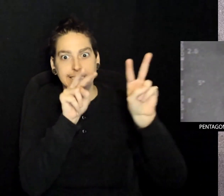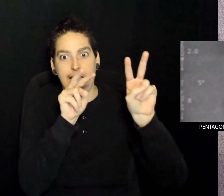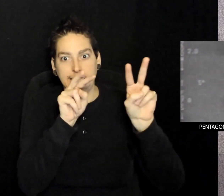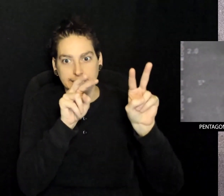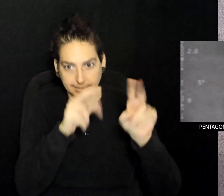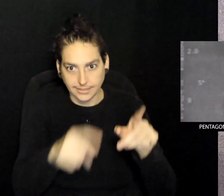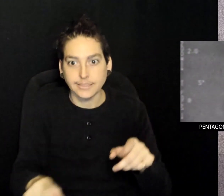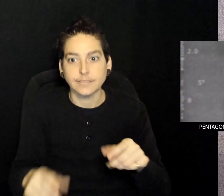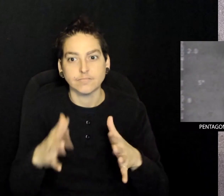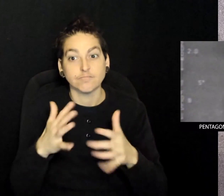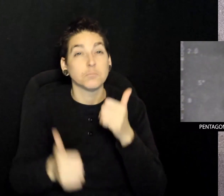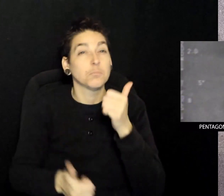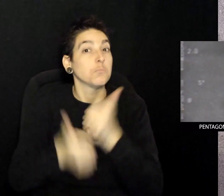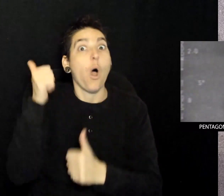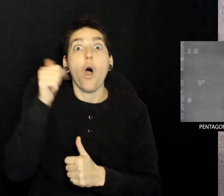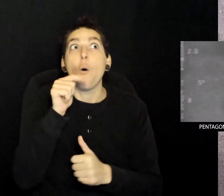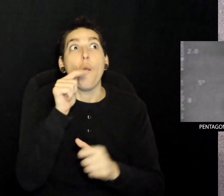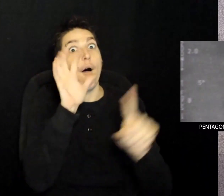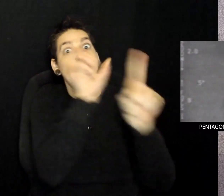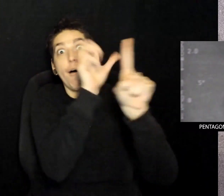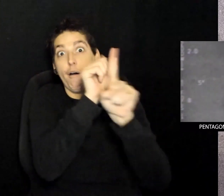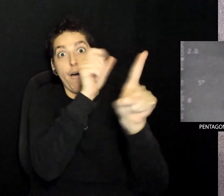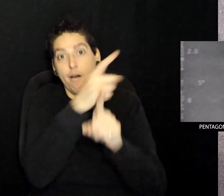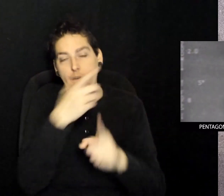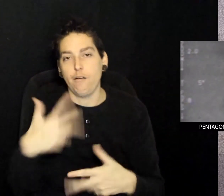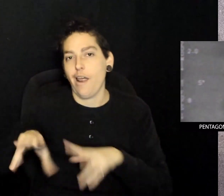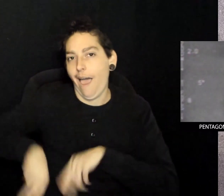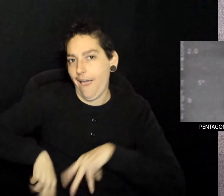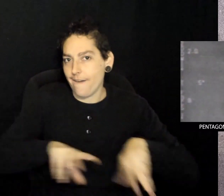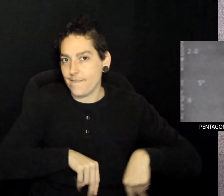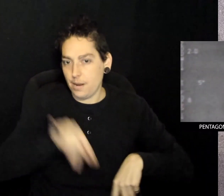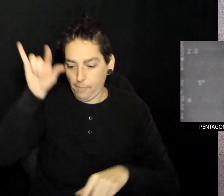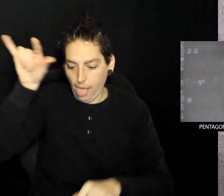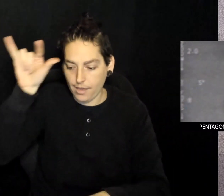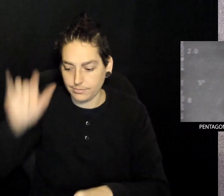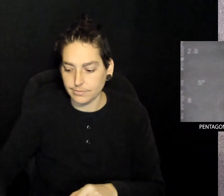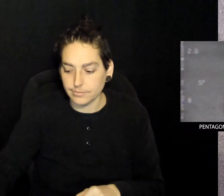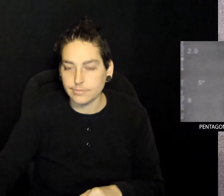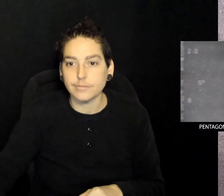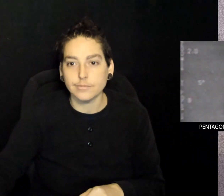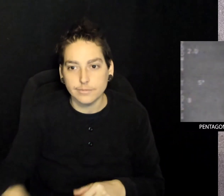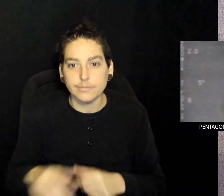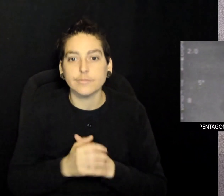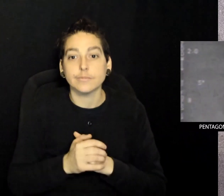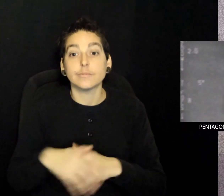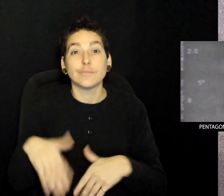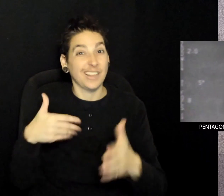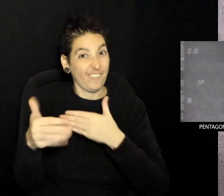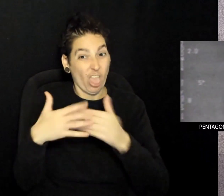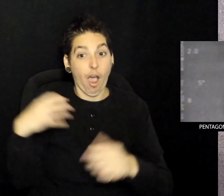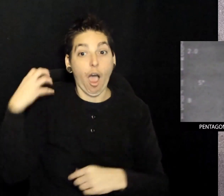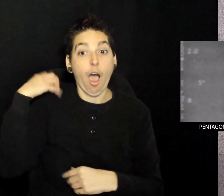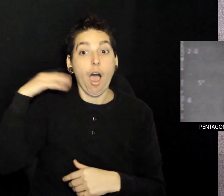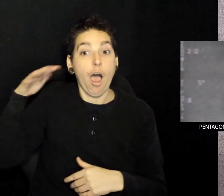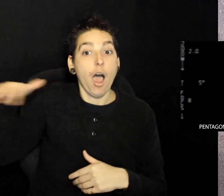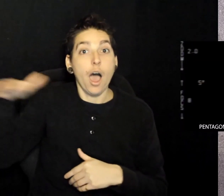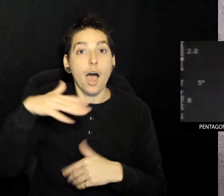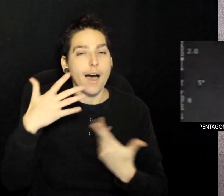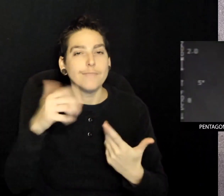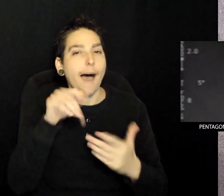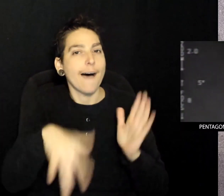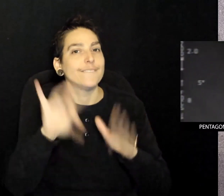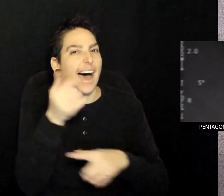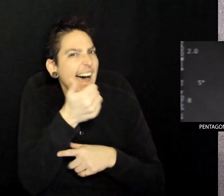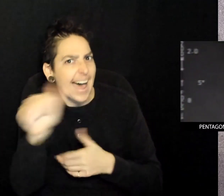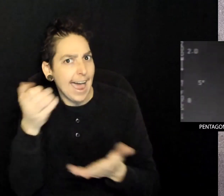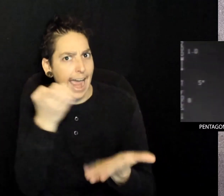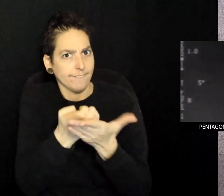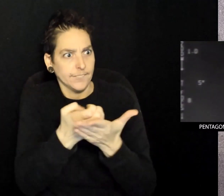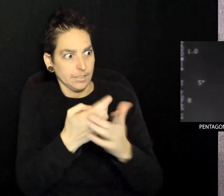year the US intelligence released a report about more than 140 UFO sightings mostly by Navy pilots